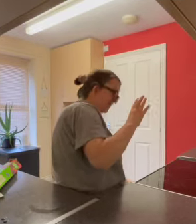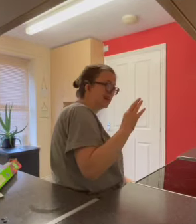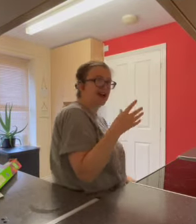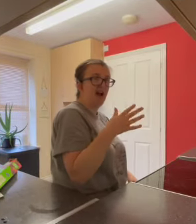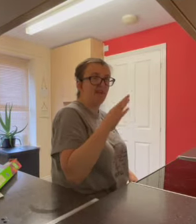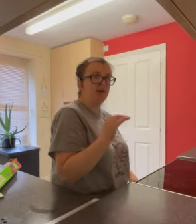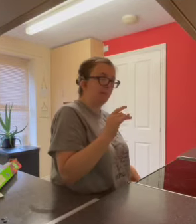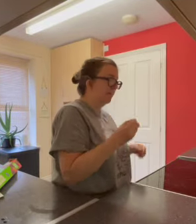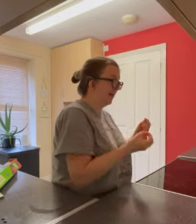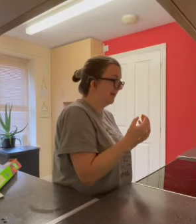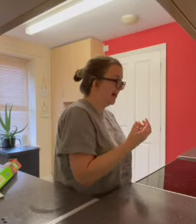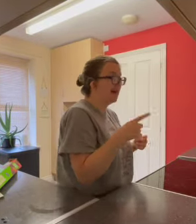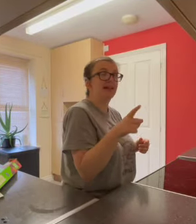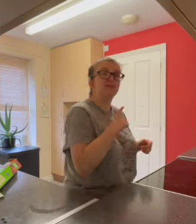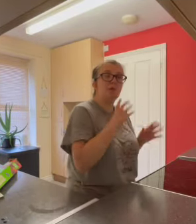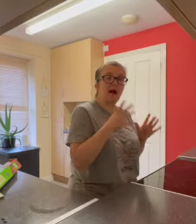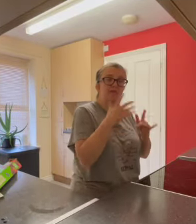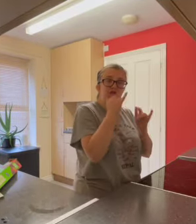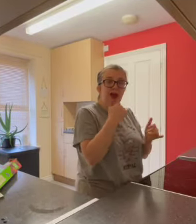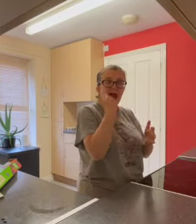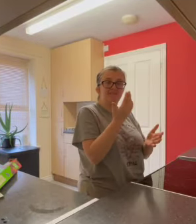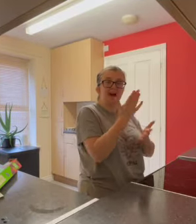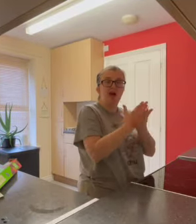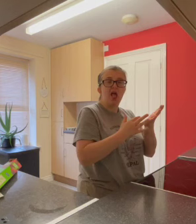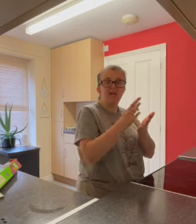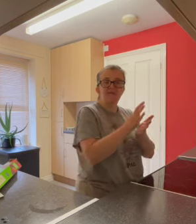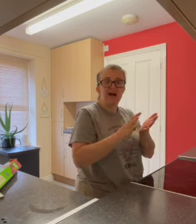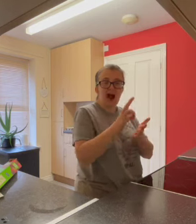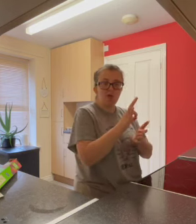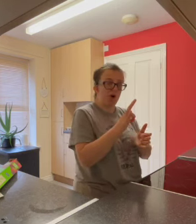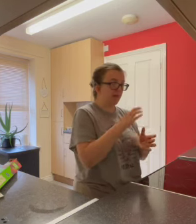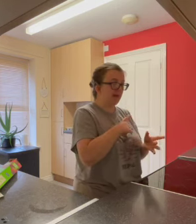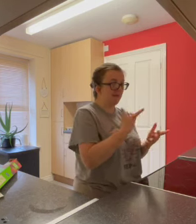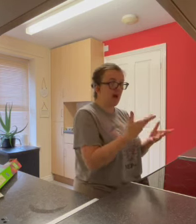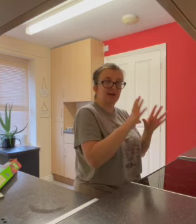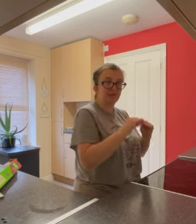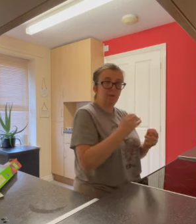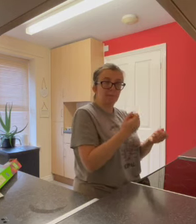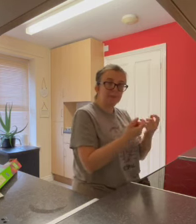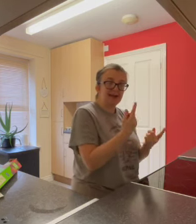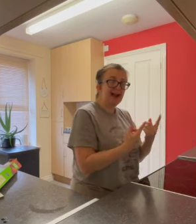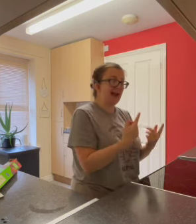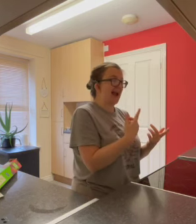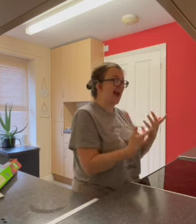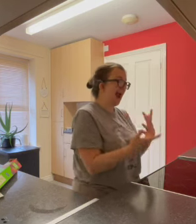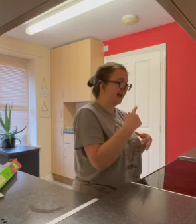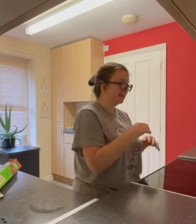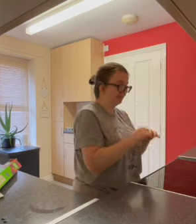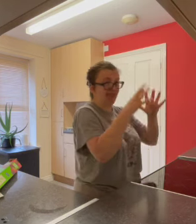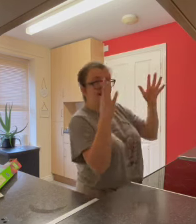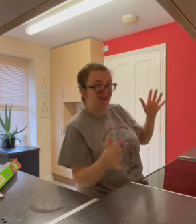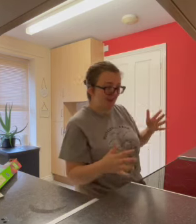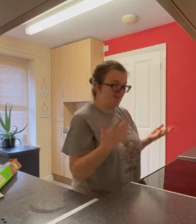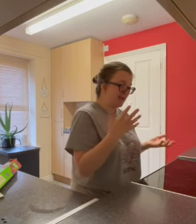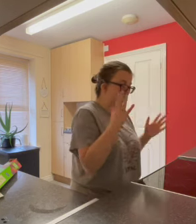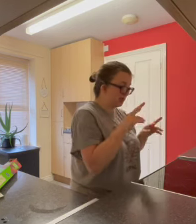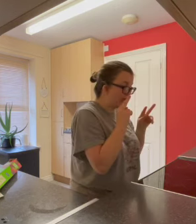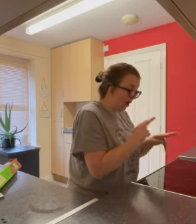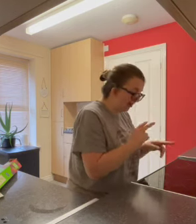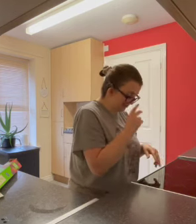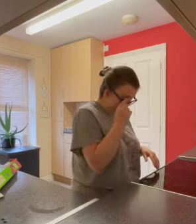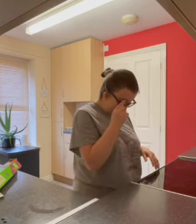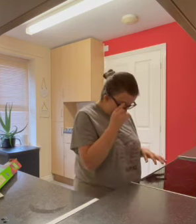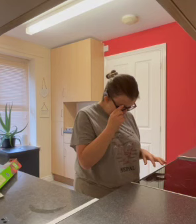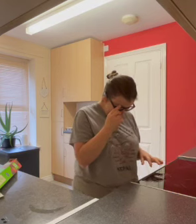Ah it almost stopped boiling, that why you need to keep checking every half hour to make sure it is still bubbling and not overflow.